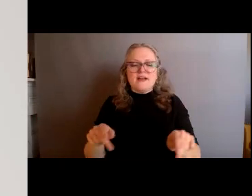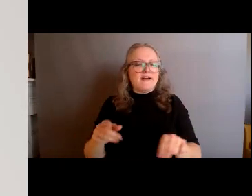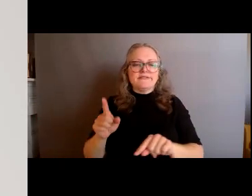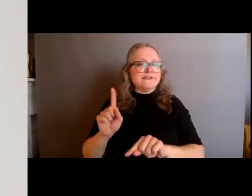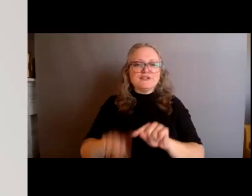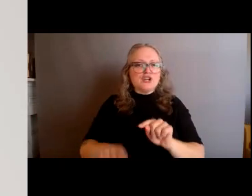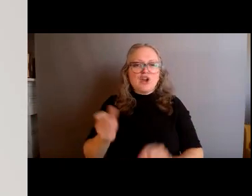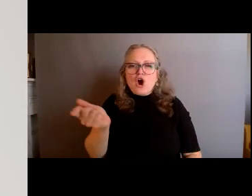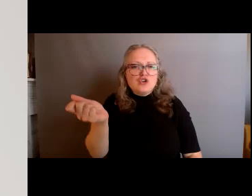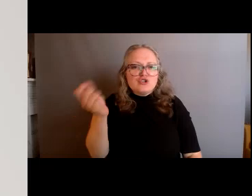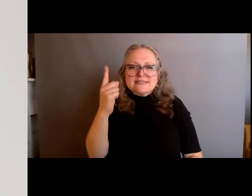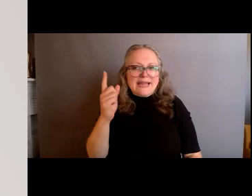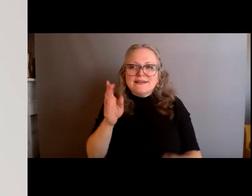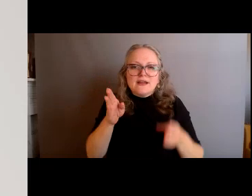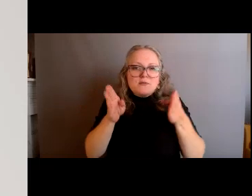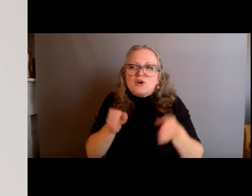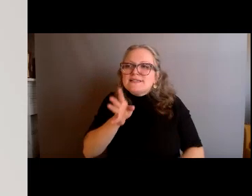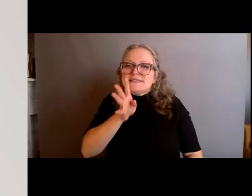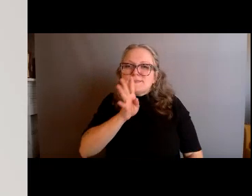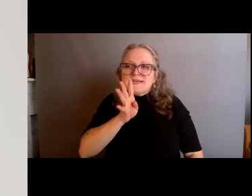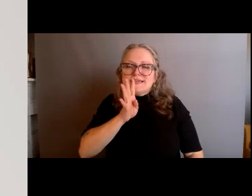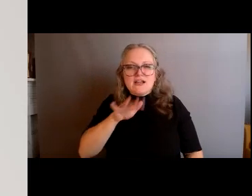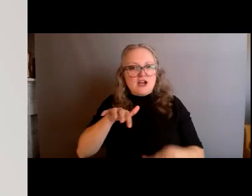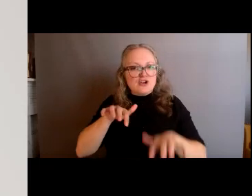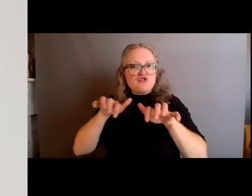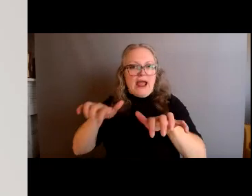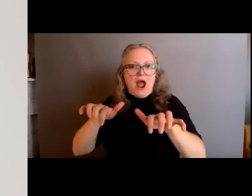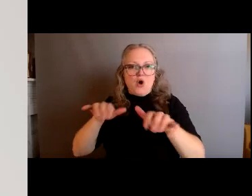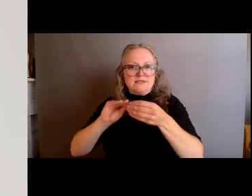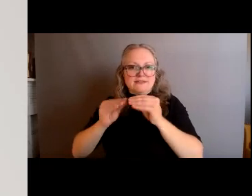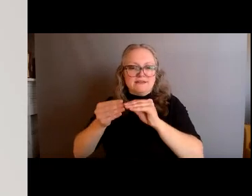someone that was speaking in a crowd, and audiologist said that their hearing loss,